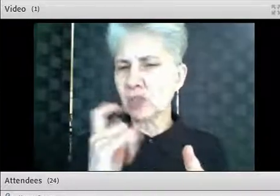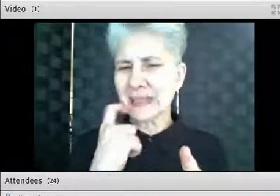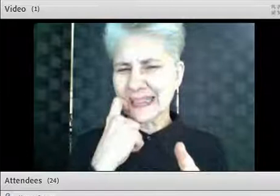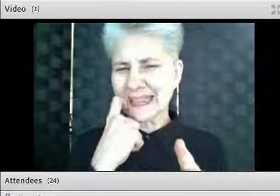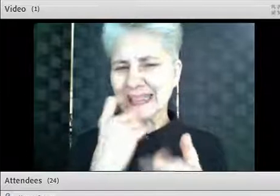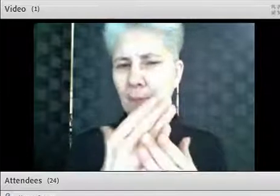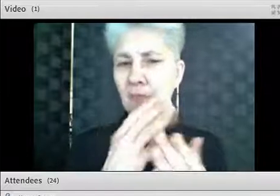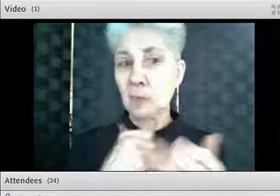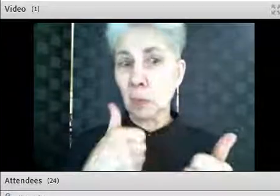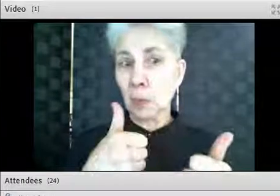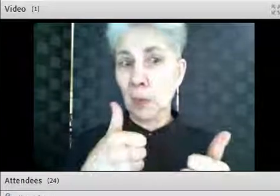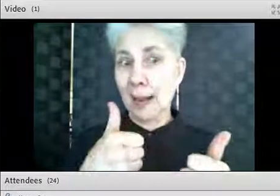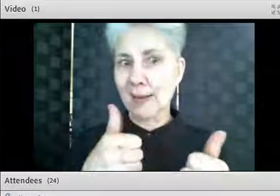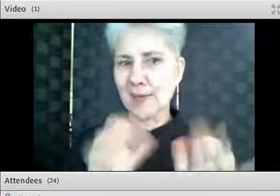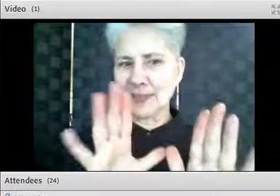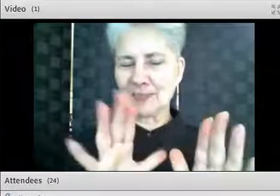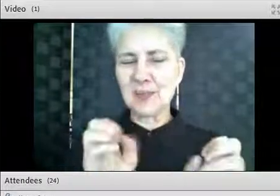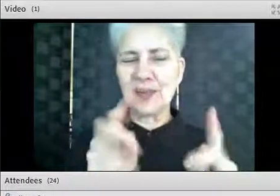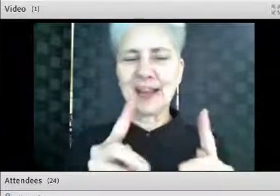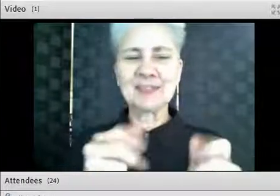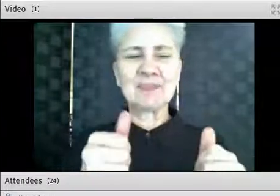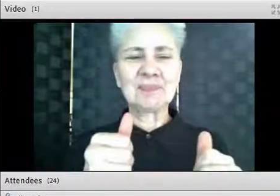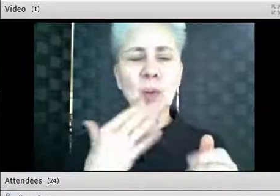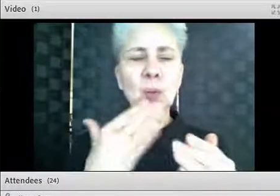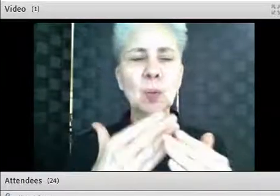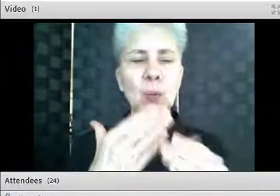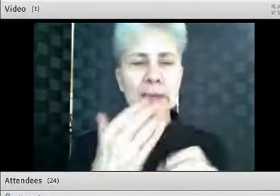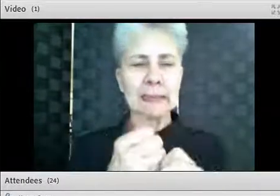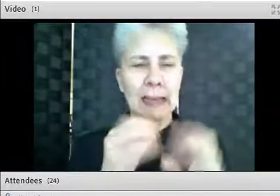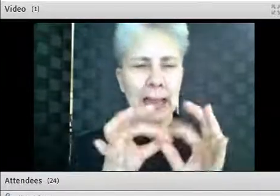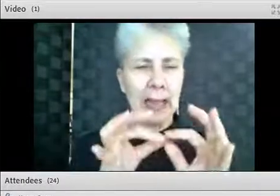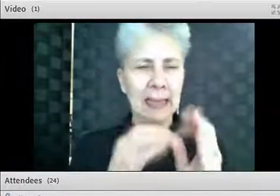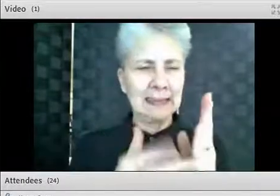That's awesome. That's awesome. It's good to get these technical issues,